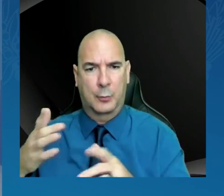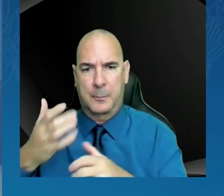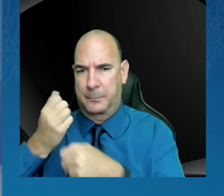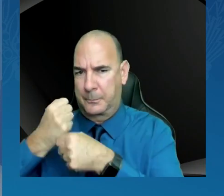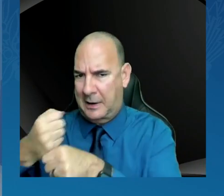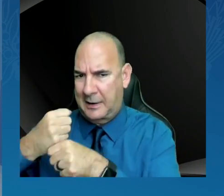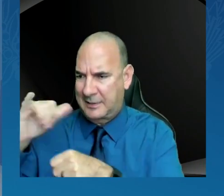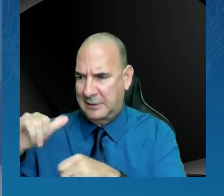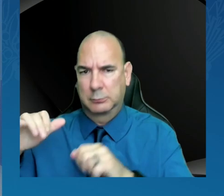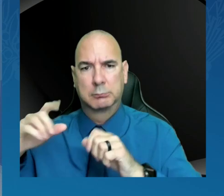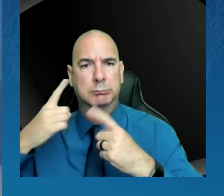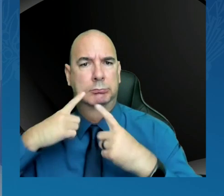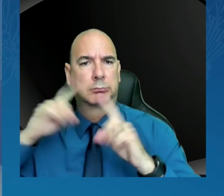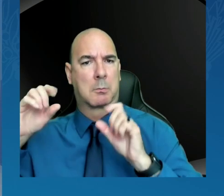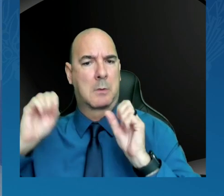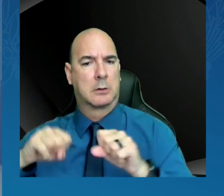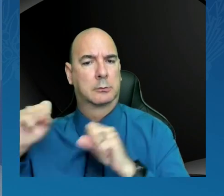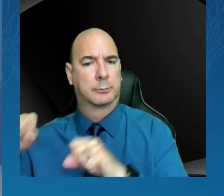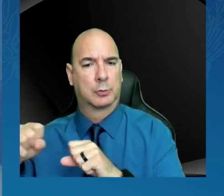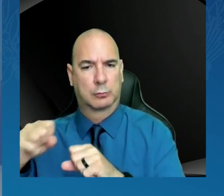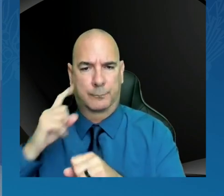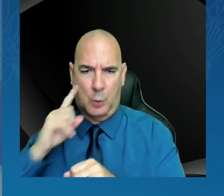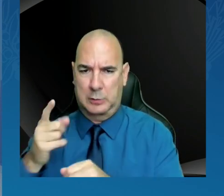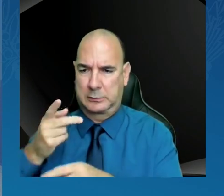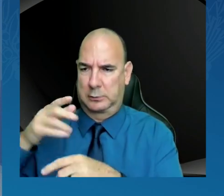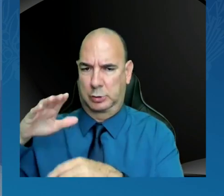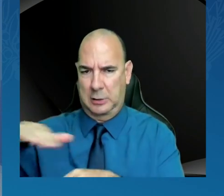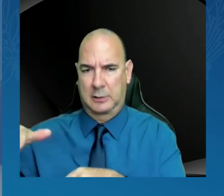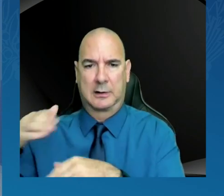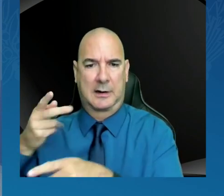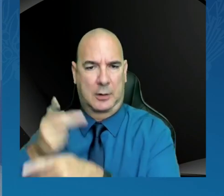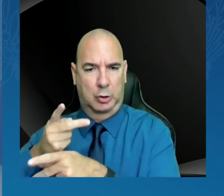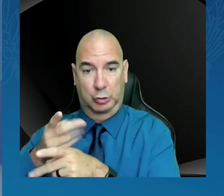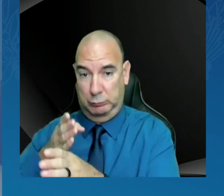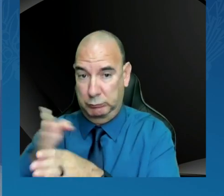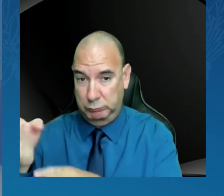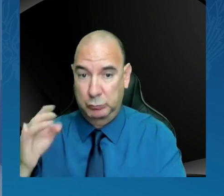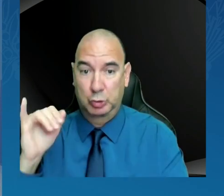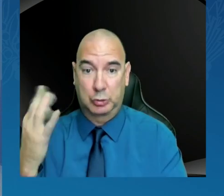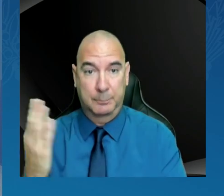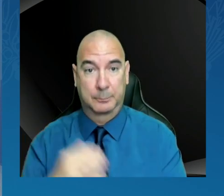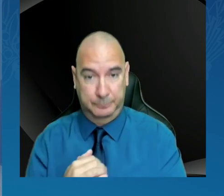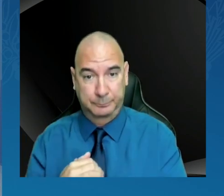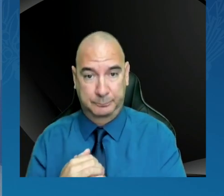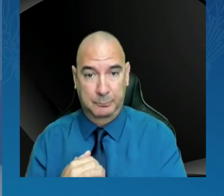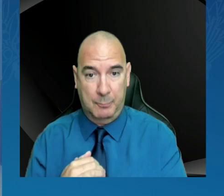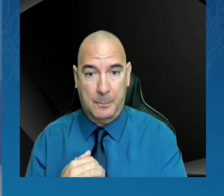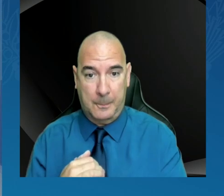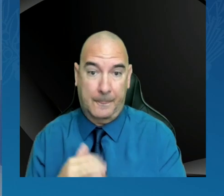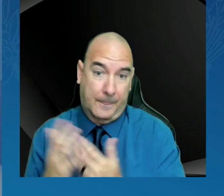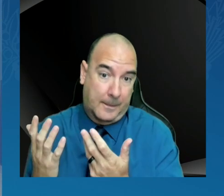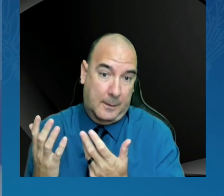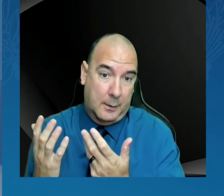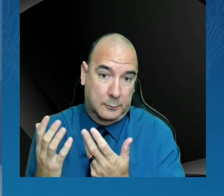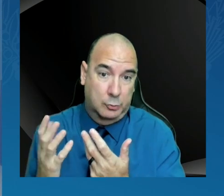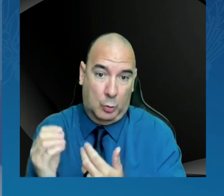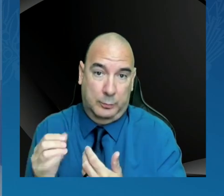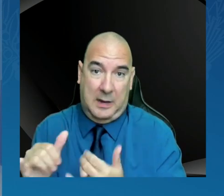and elevating the importance of job quality in these occupations. And our workforce development especially, we depend on collaborations with state